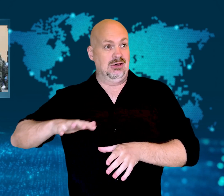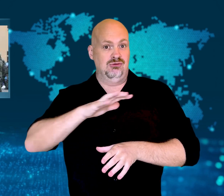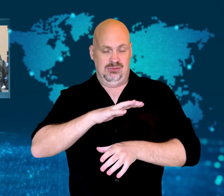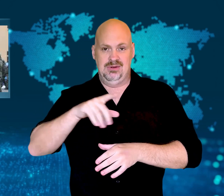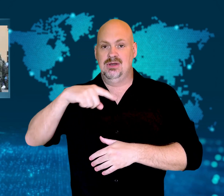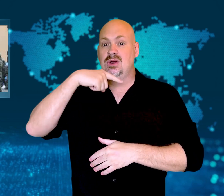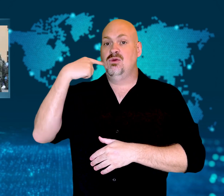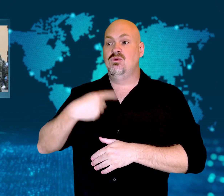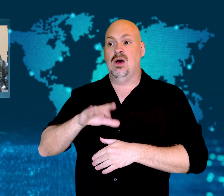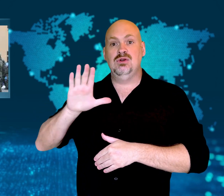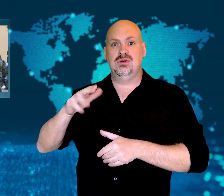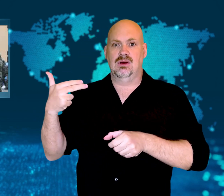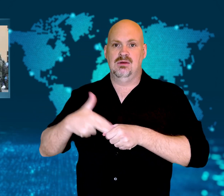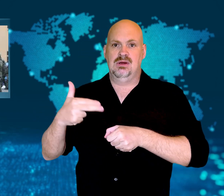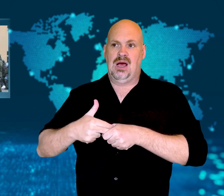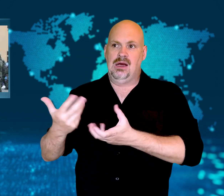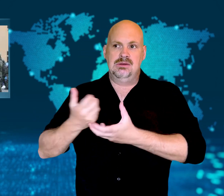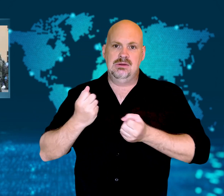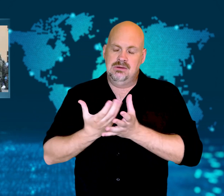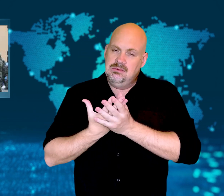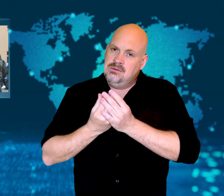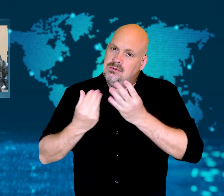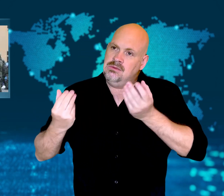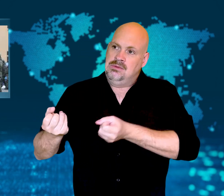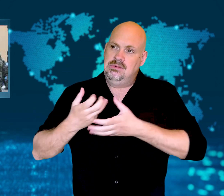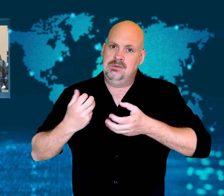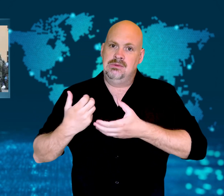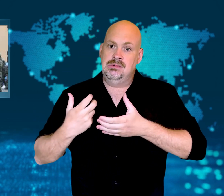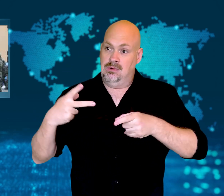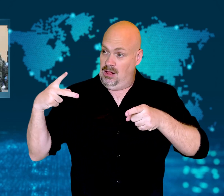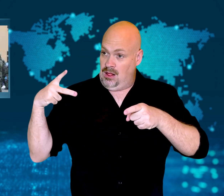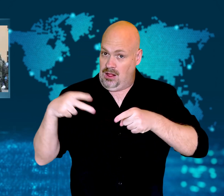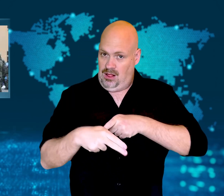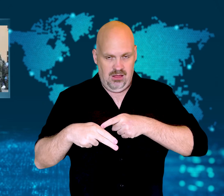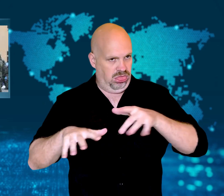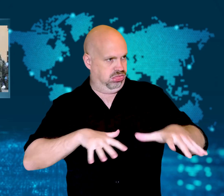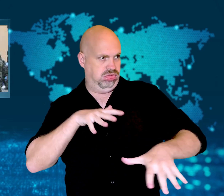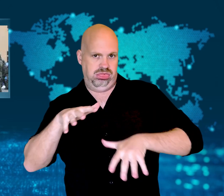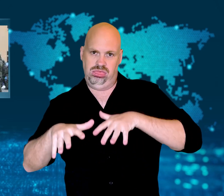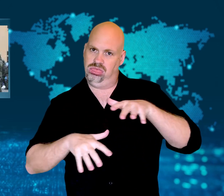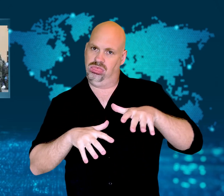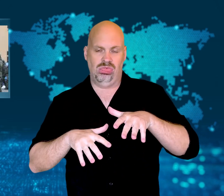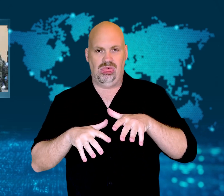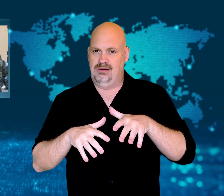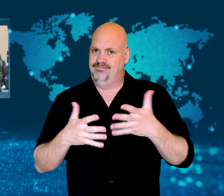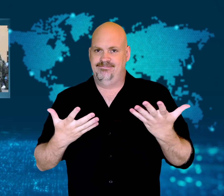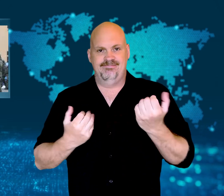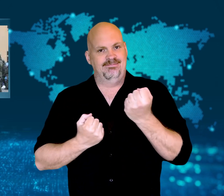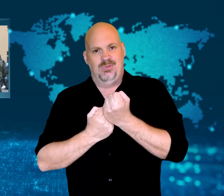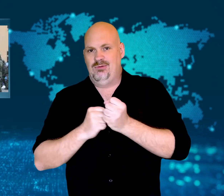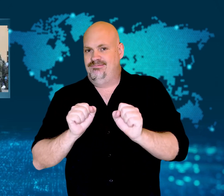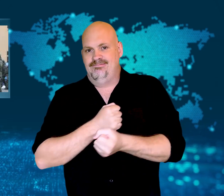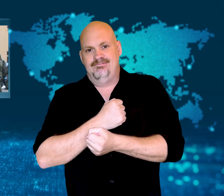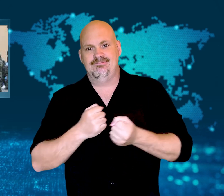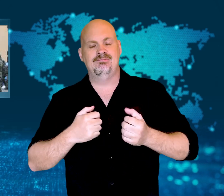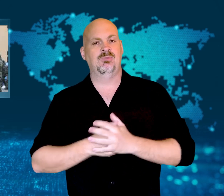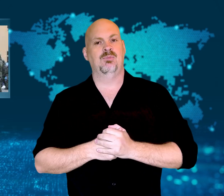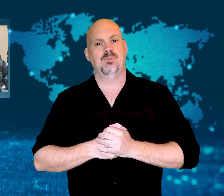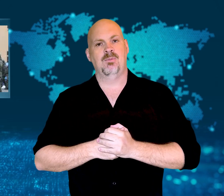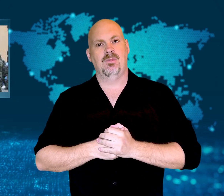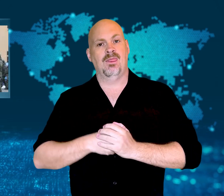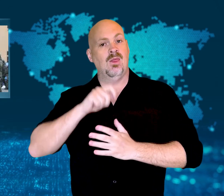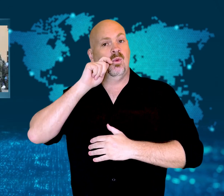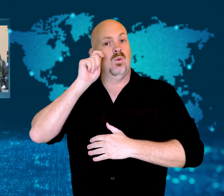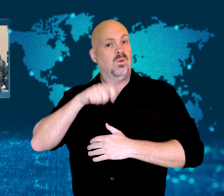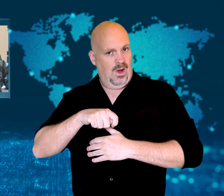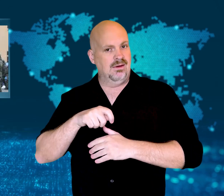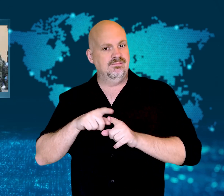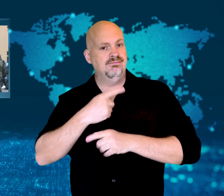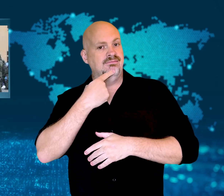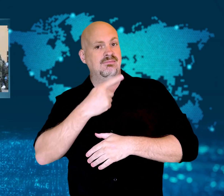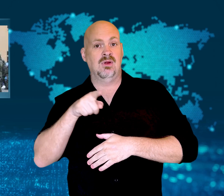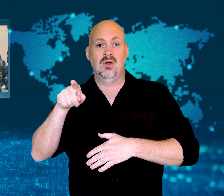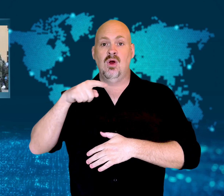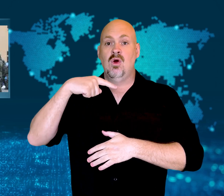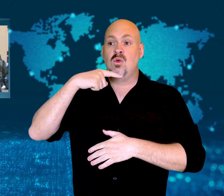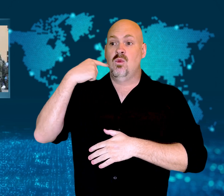The country is highly dependent on Russian energy.